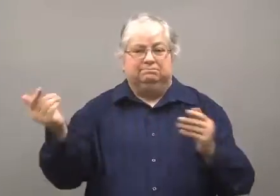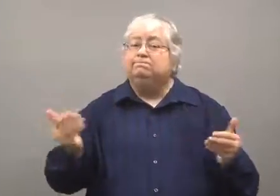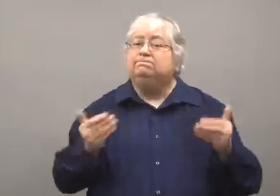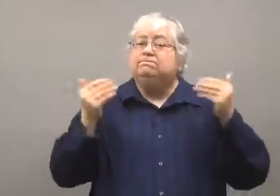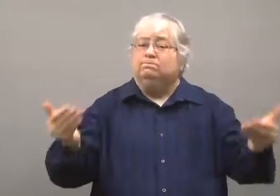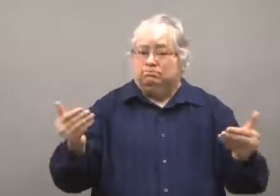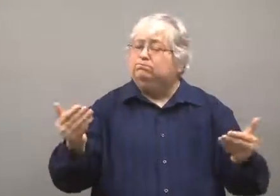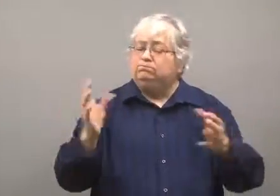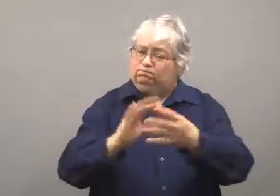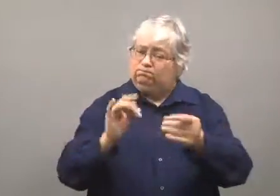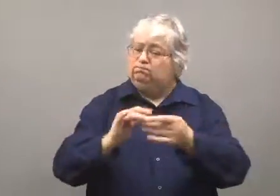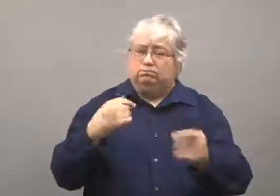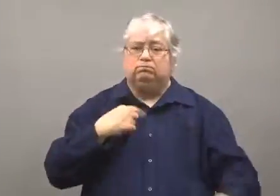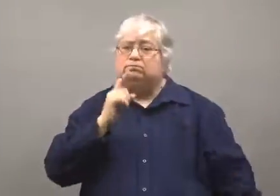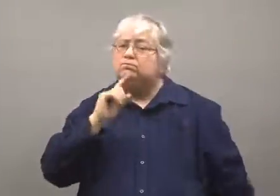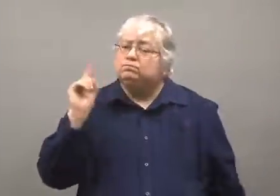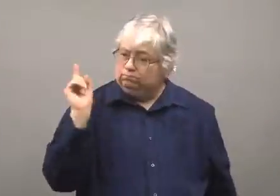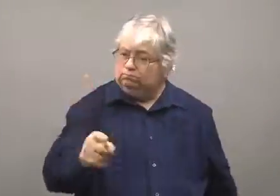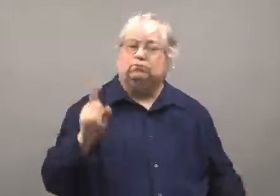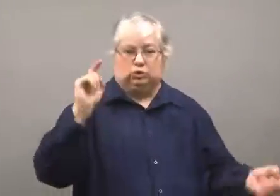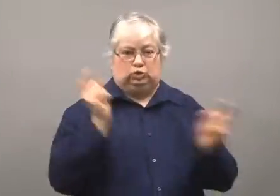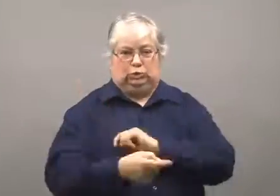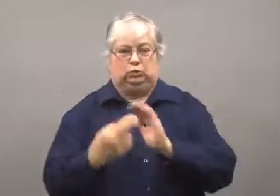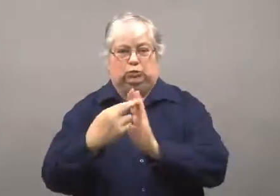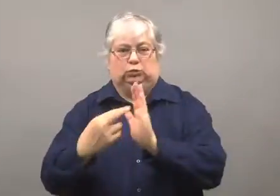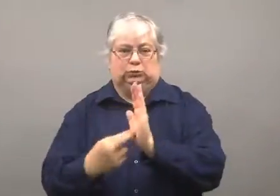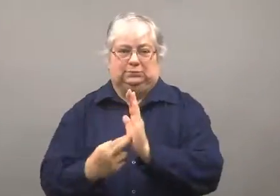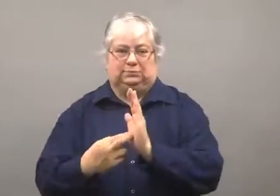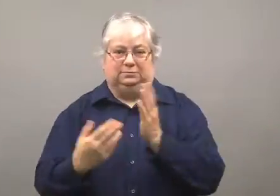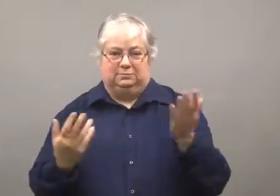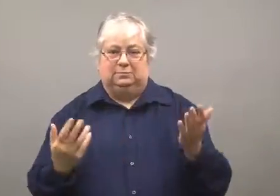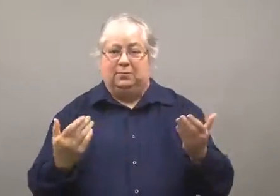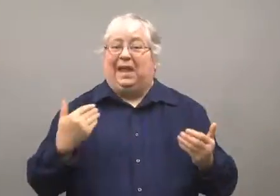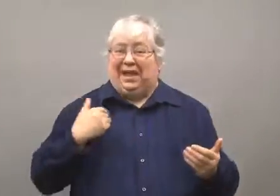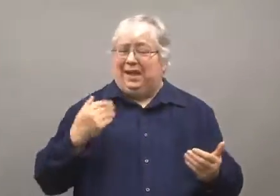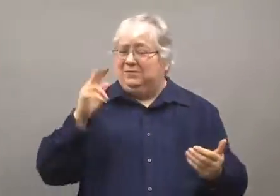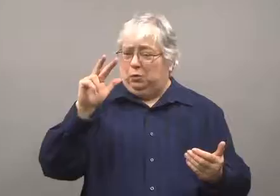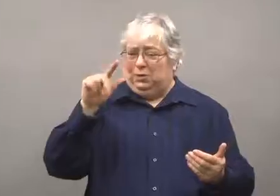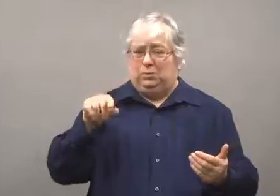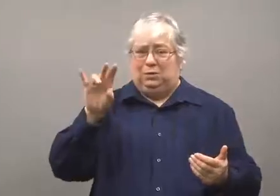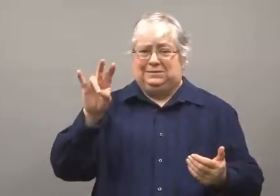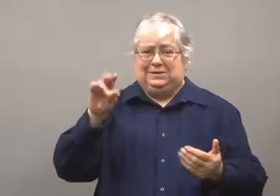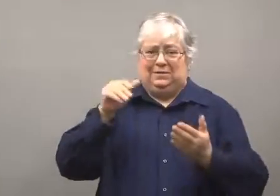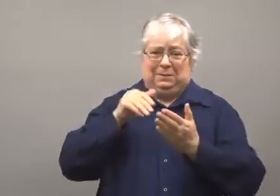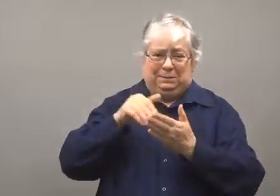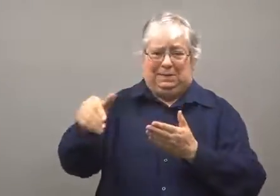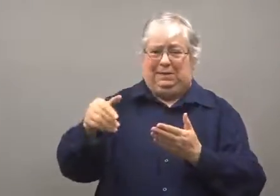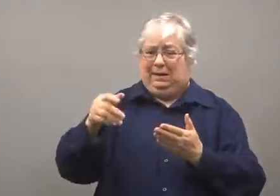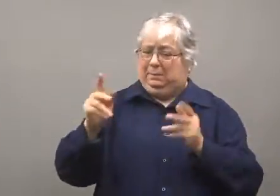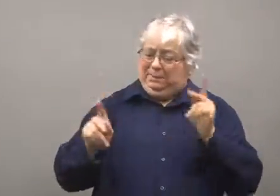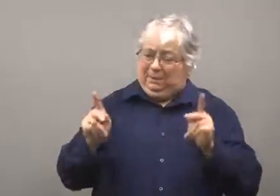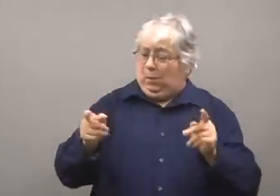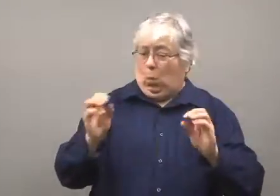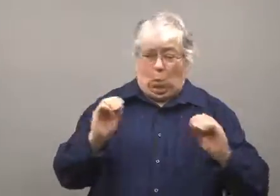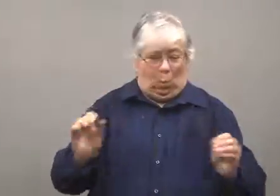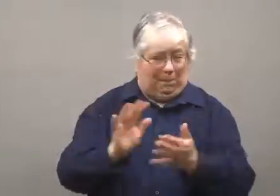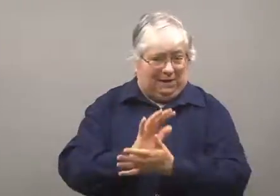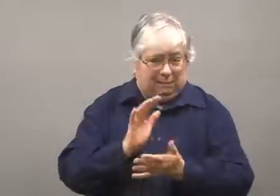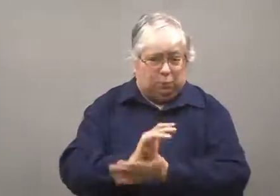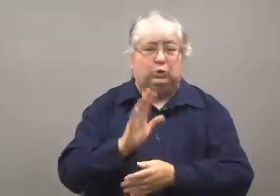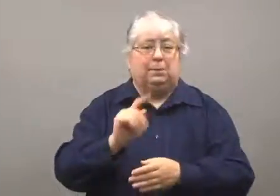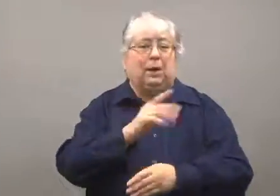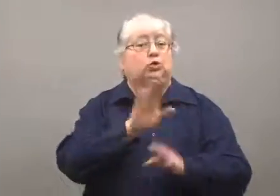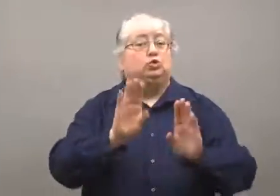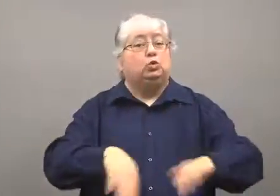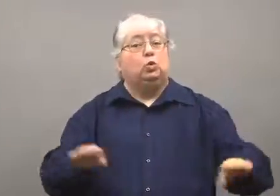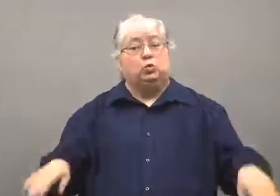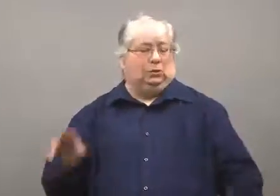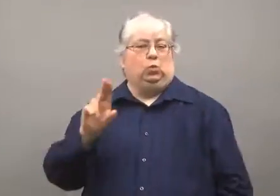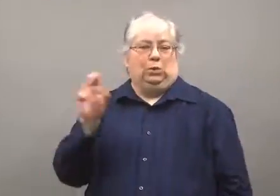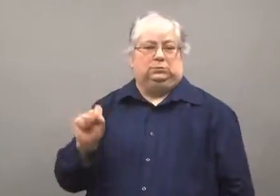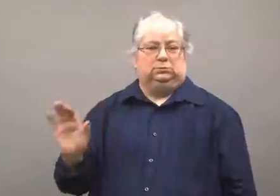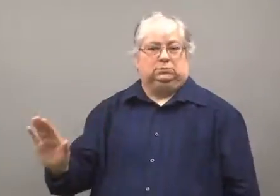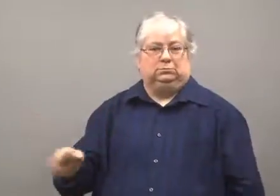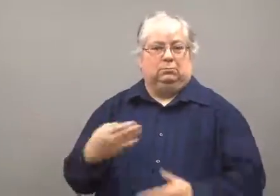He said he was issuing an executive order to revise the rules.